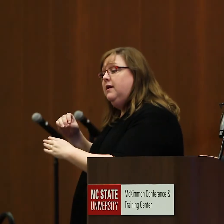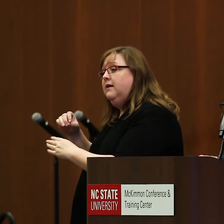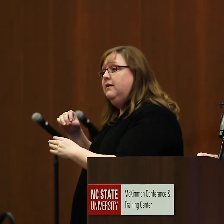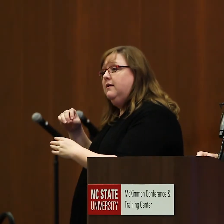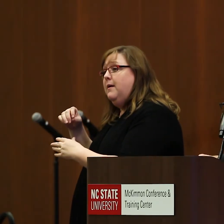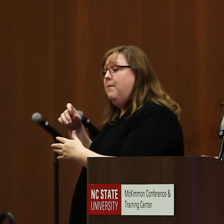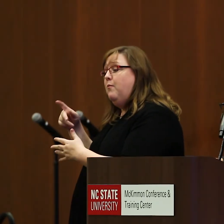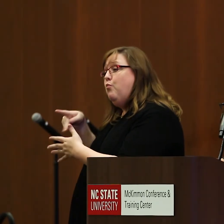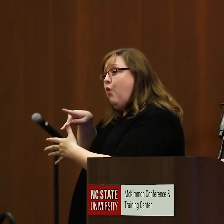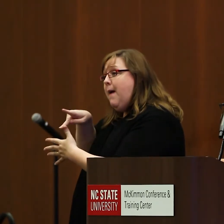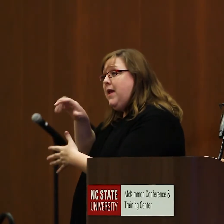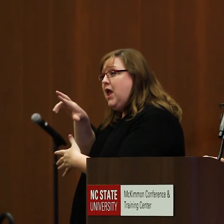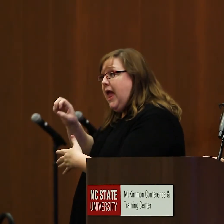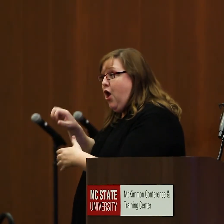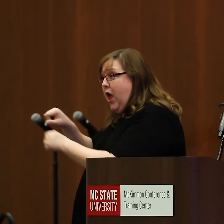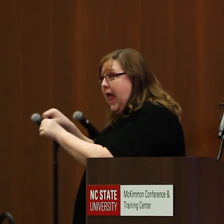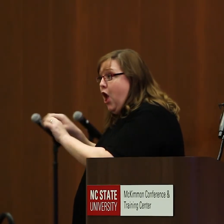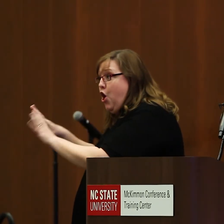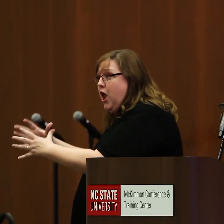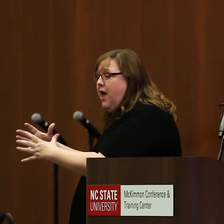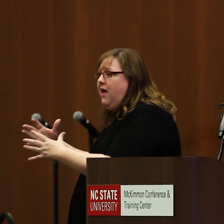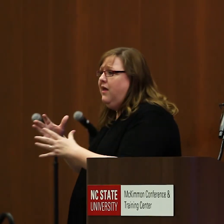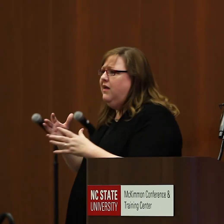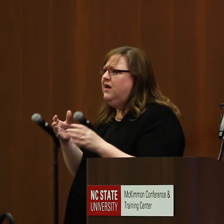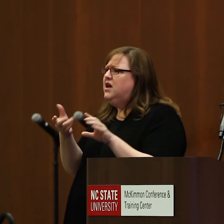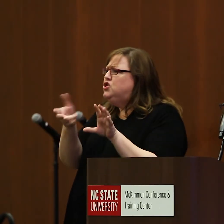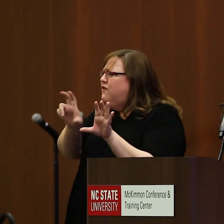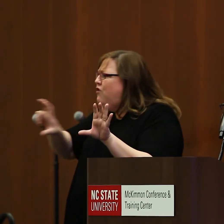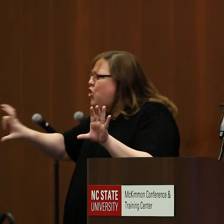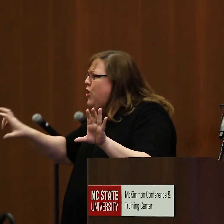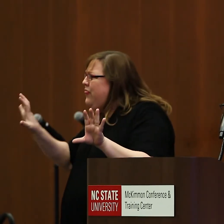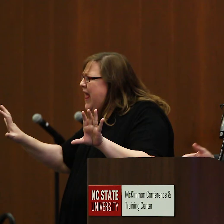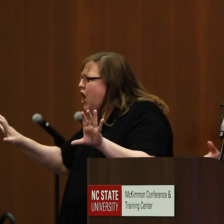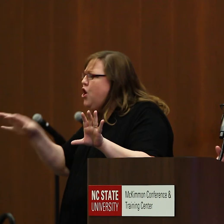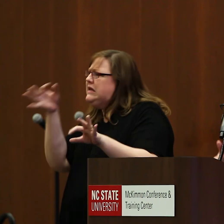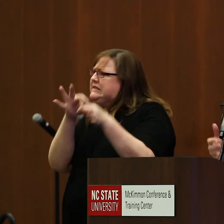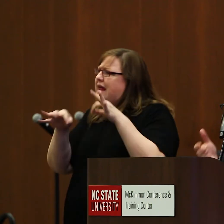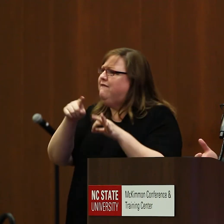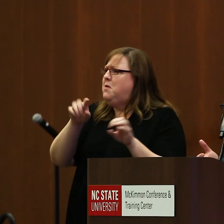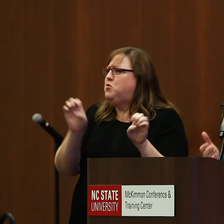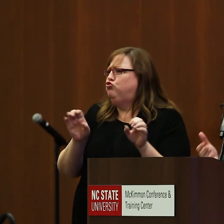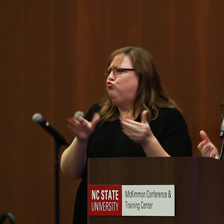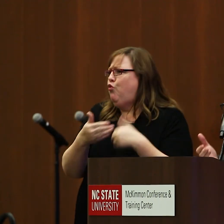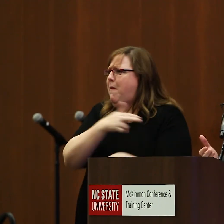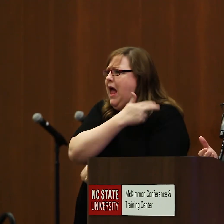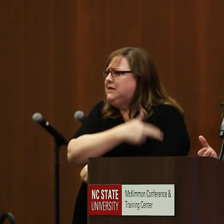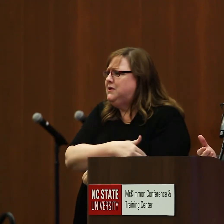from our emergency rooms where people are getting the most expensive care.